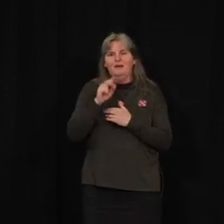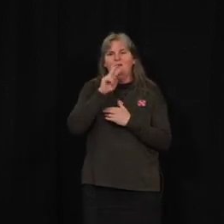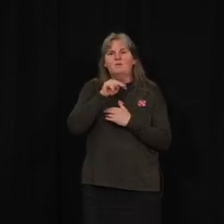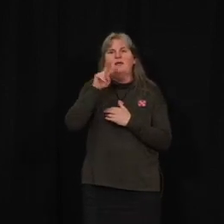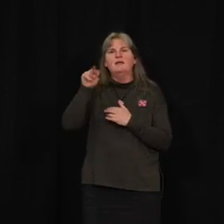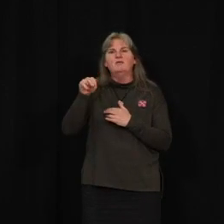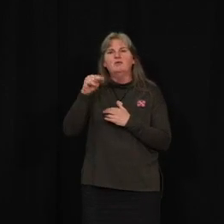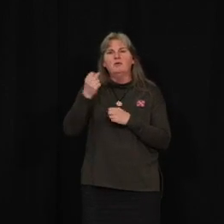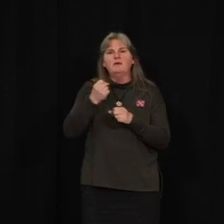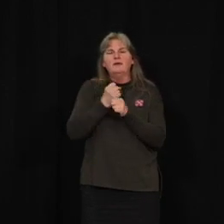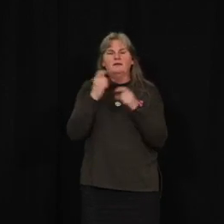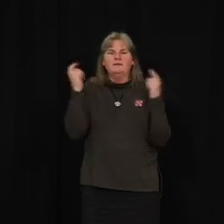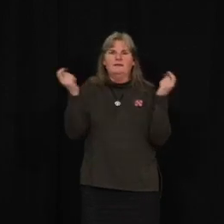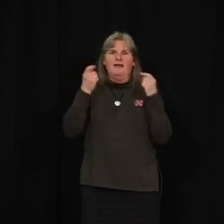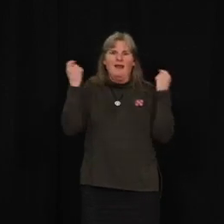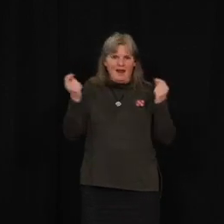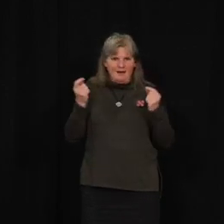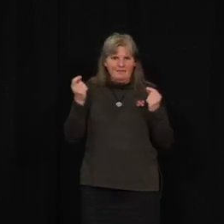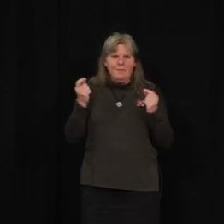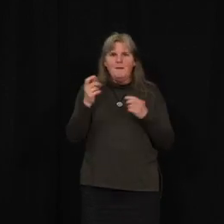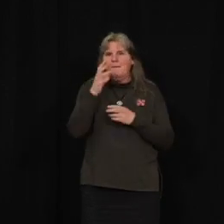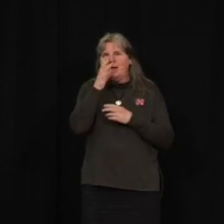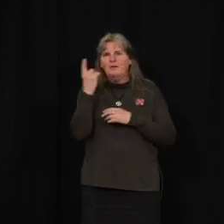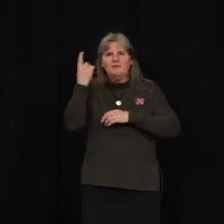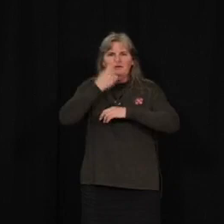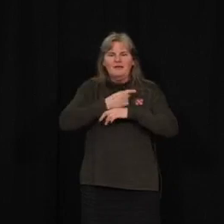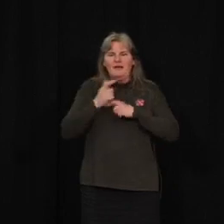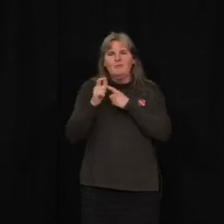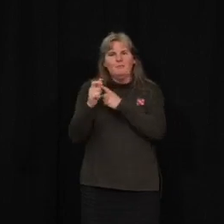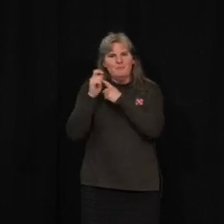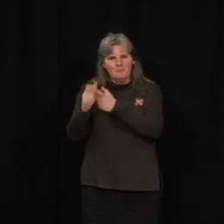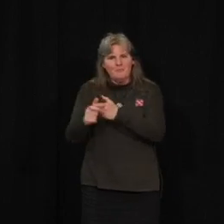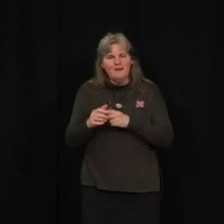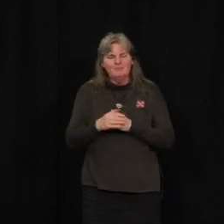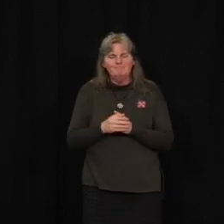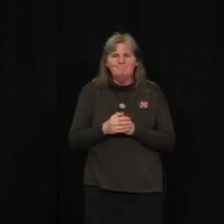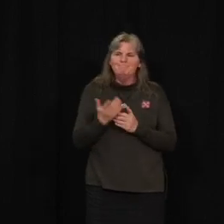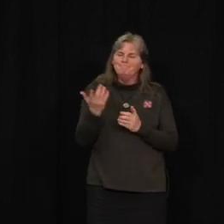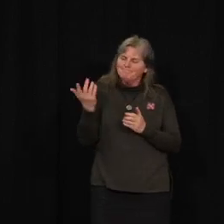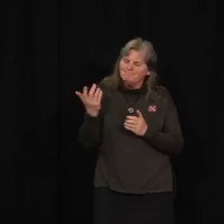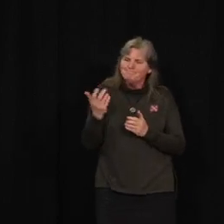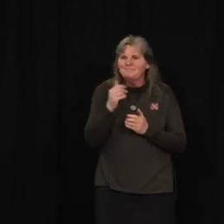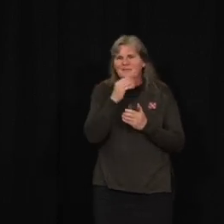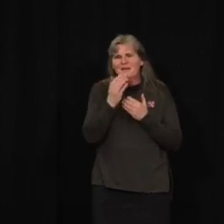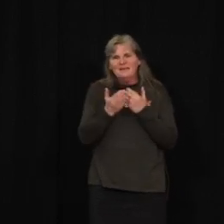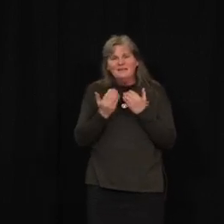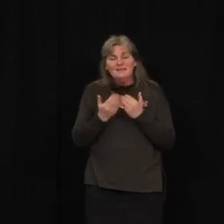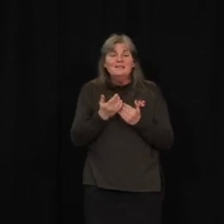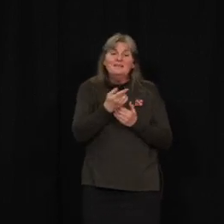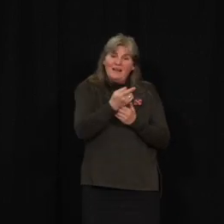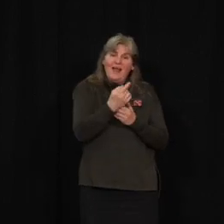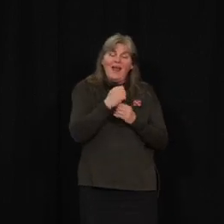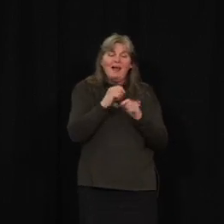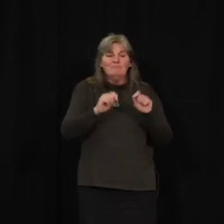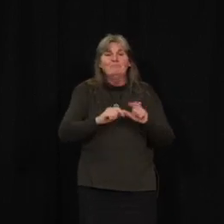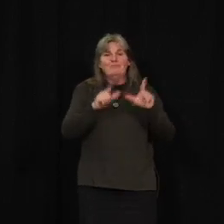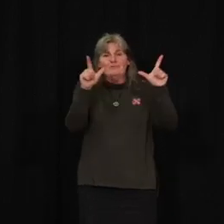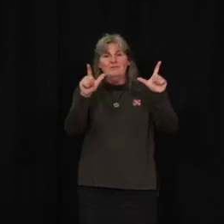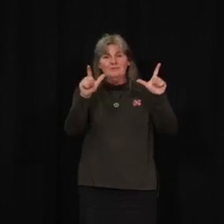Somewhat bittersweet for organizers. While they can still host the event virtually on Mother's Day this Sunday, they are not able o